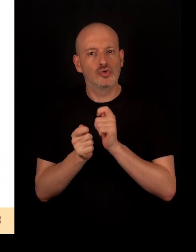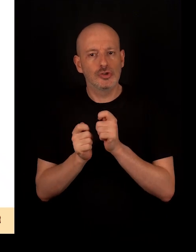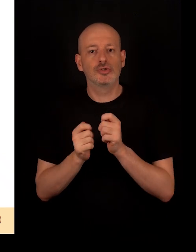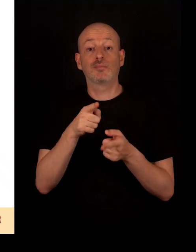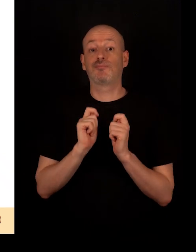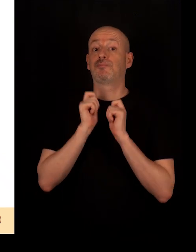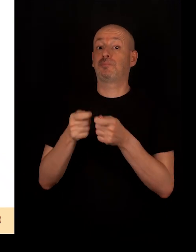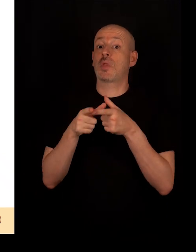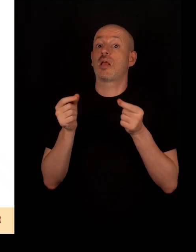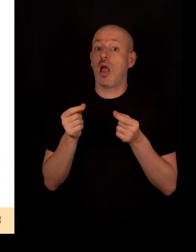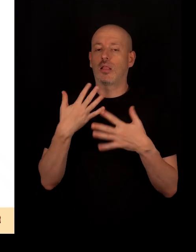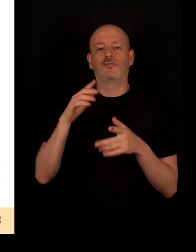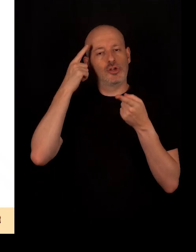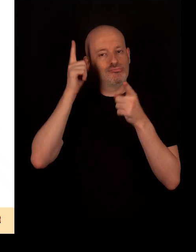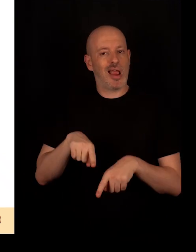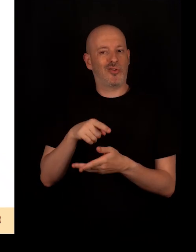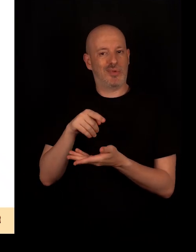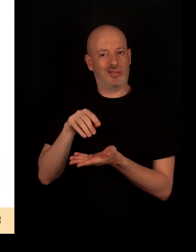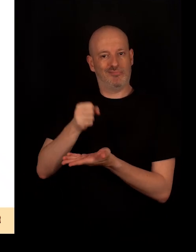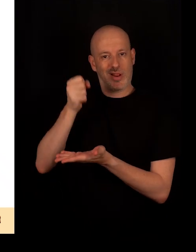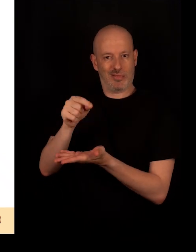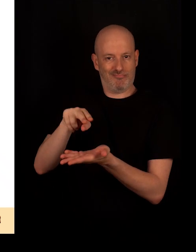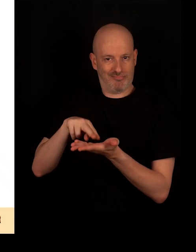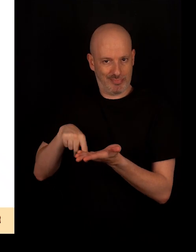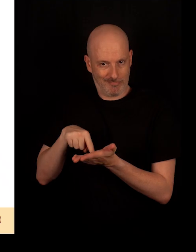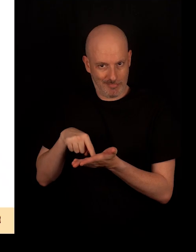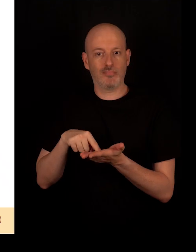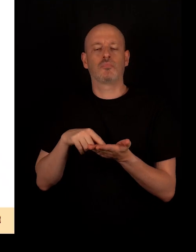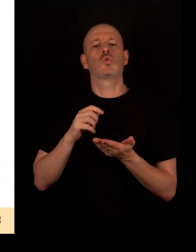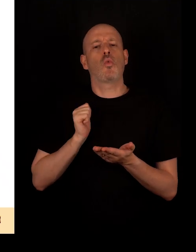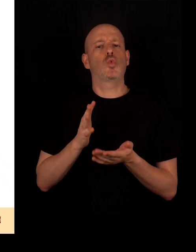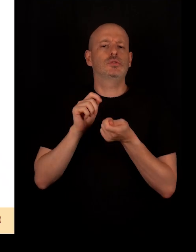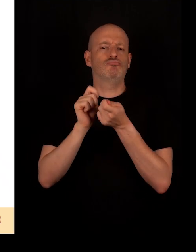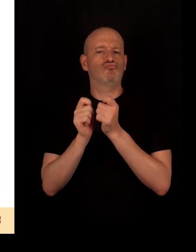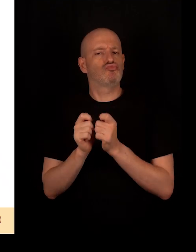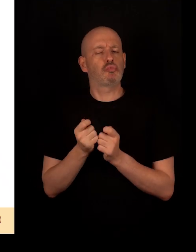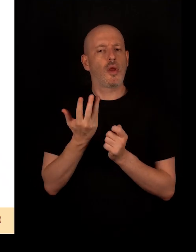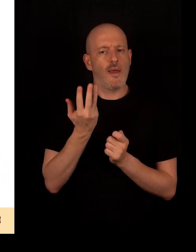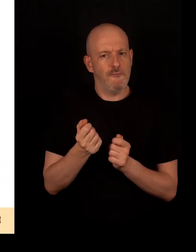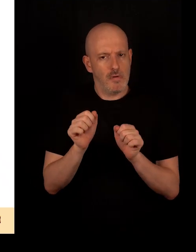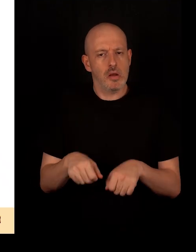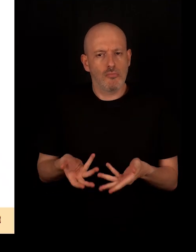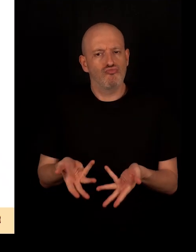When you submitted the card, you received your grant agreement. We of course allow some changes.